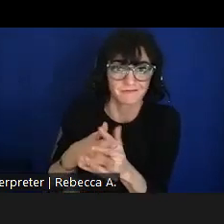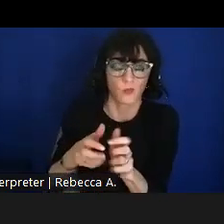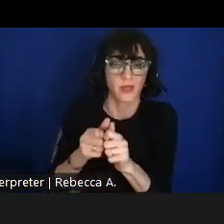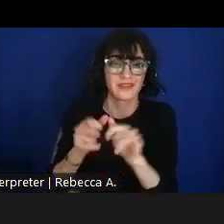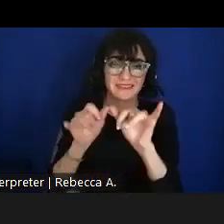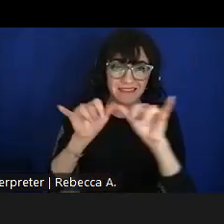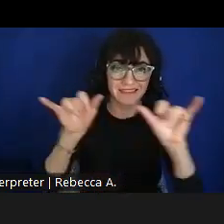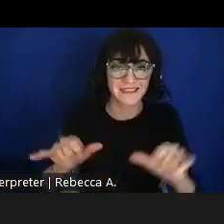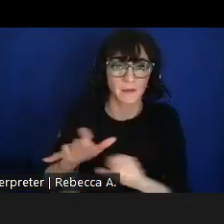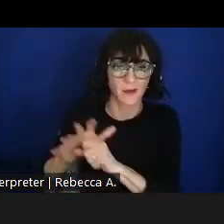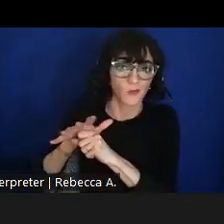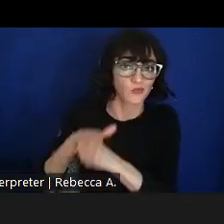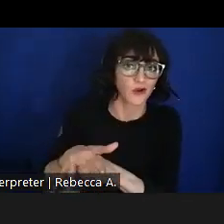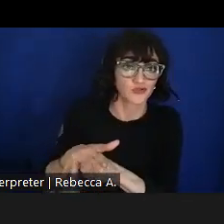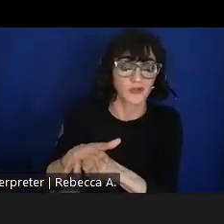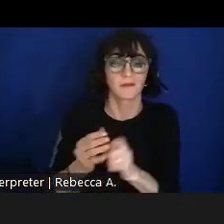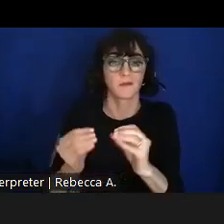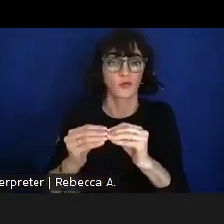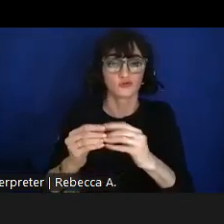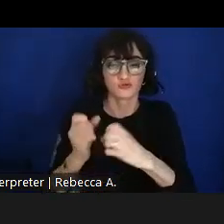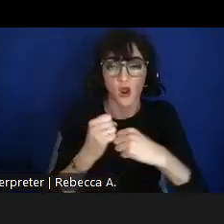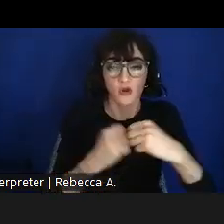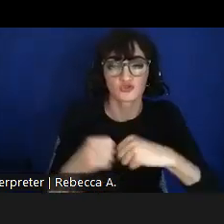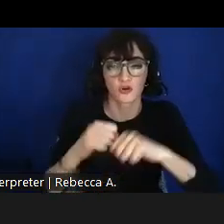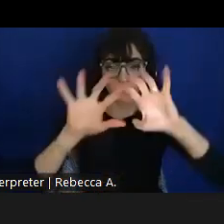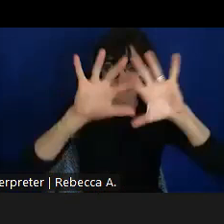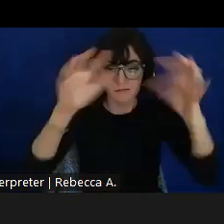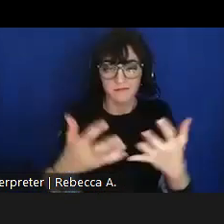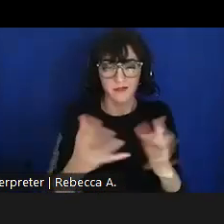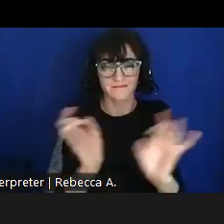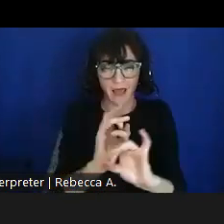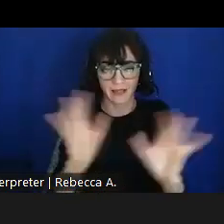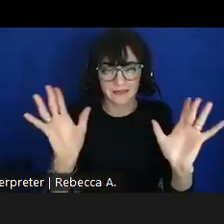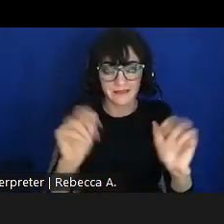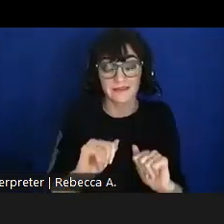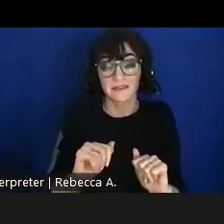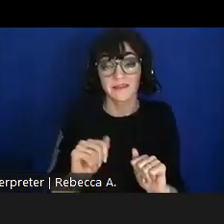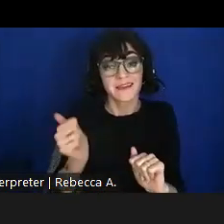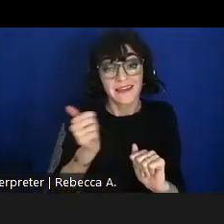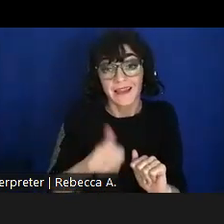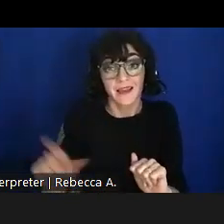and structural violence and how anywhere where there's stigma around substance use in our